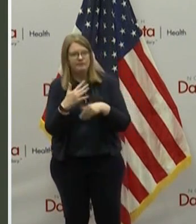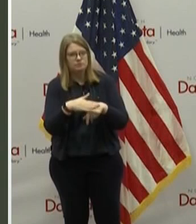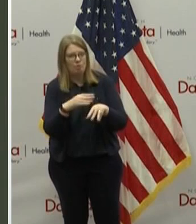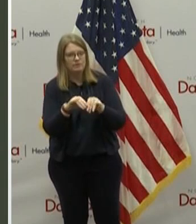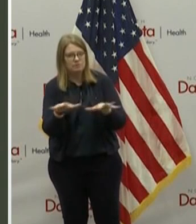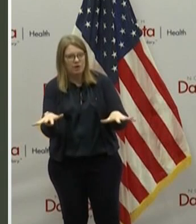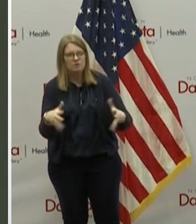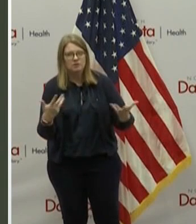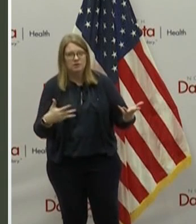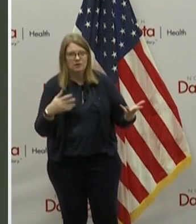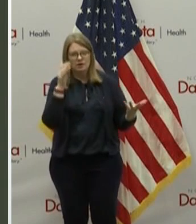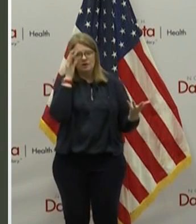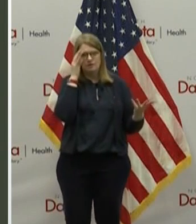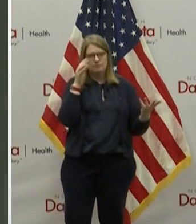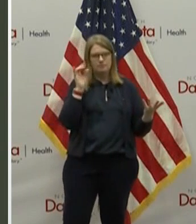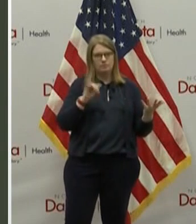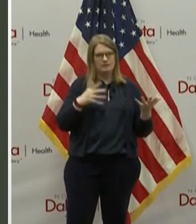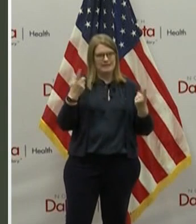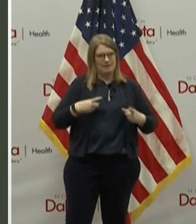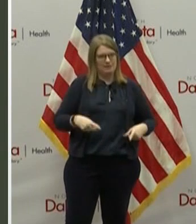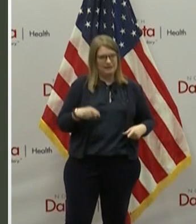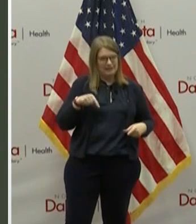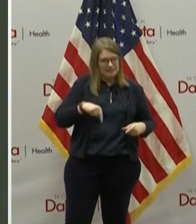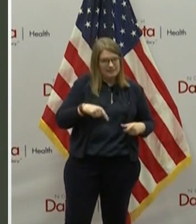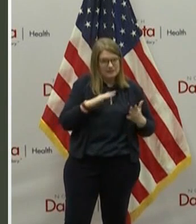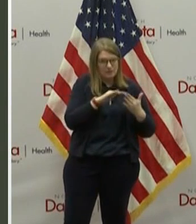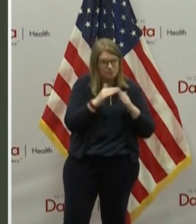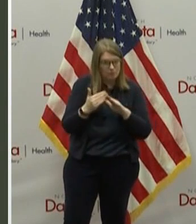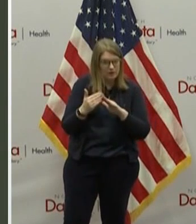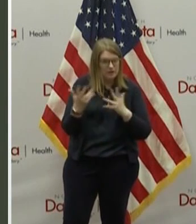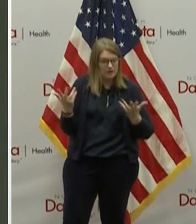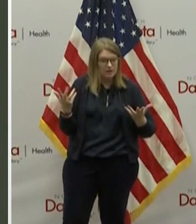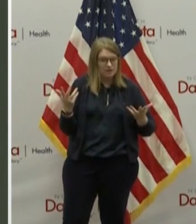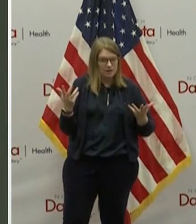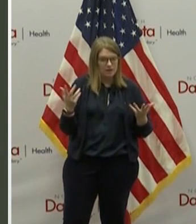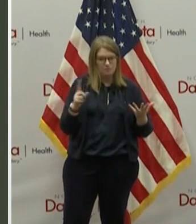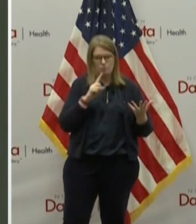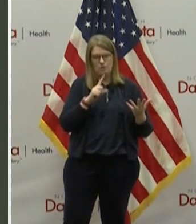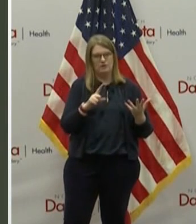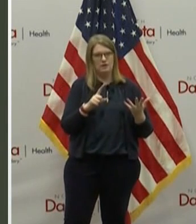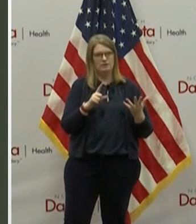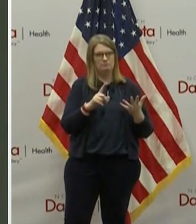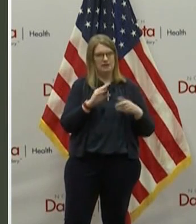ALL NORTH DAKOTANS WHO ARE PRACTICING MITIGATION MEASURES THAT HAVE DONE YOUR PART TO HELP SLOW THE SPREAD.